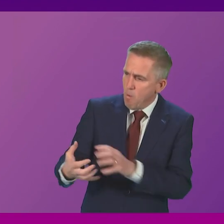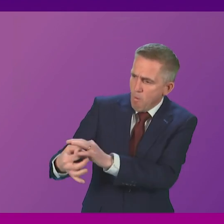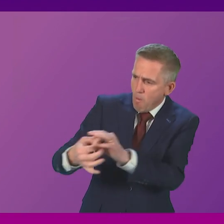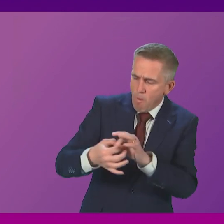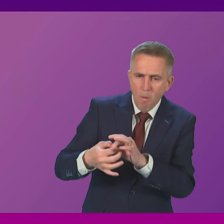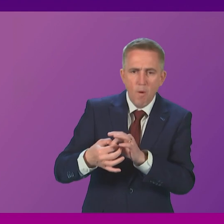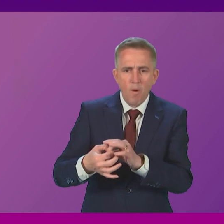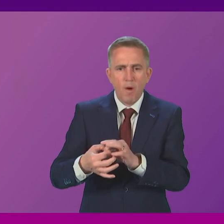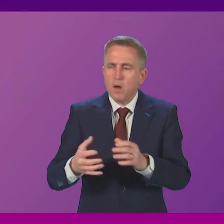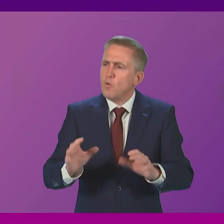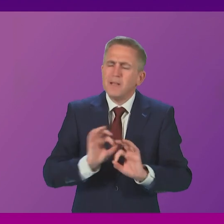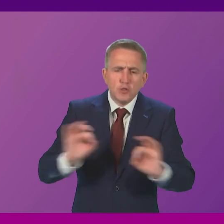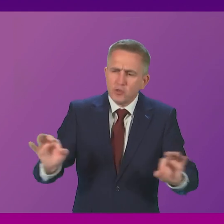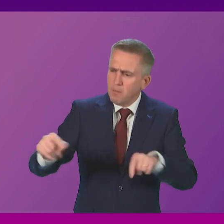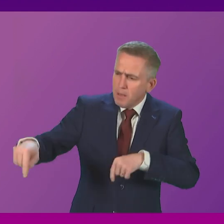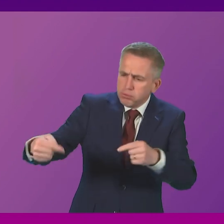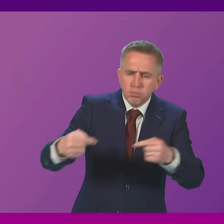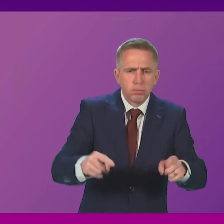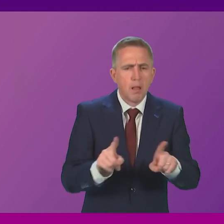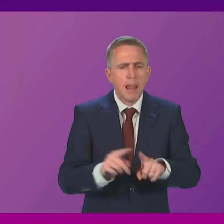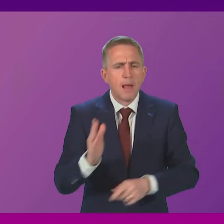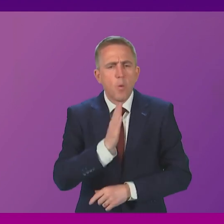sake” style of Westminster politics.